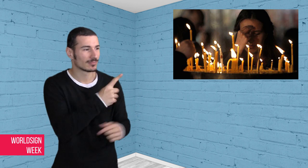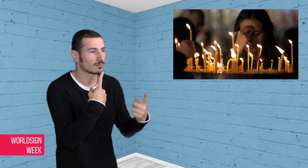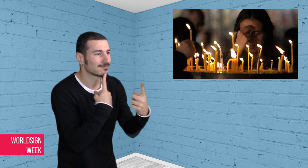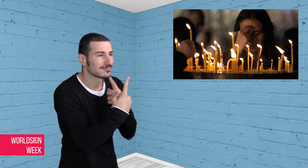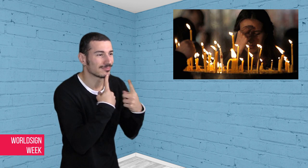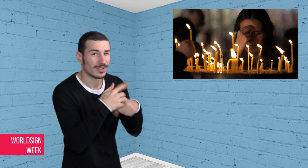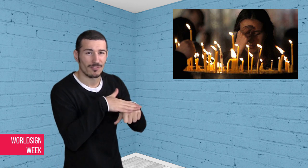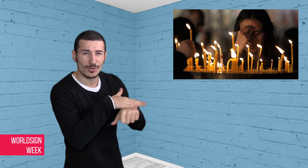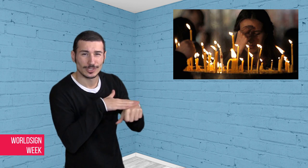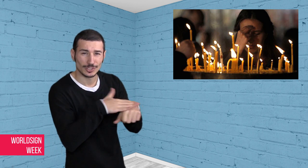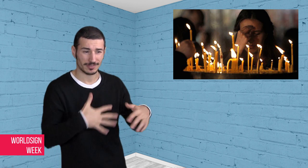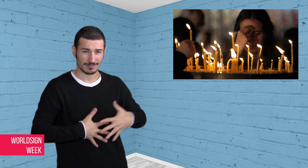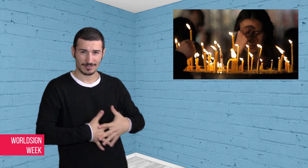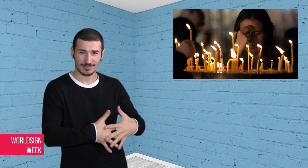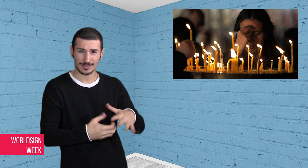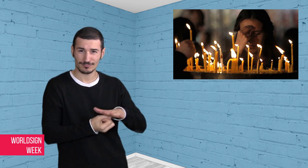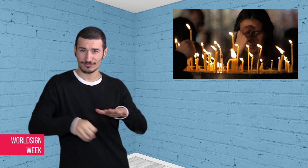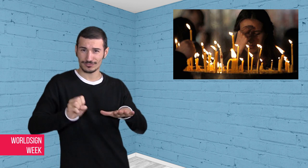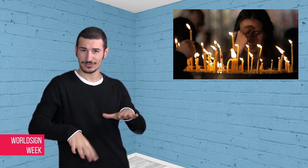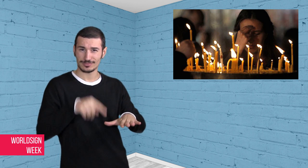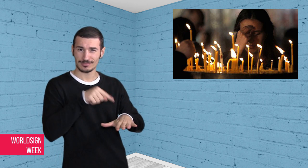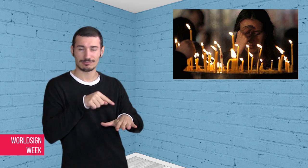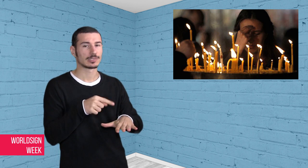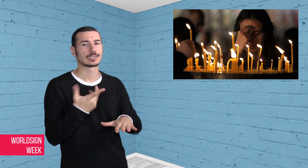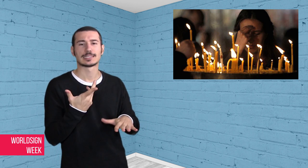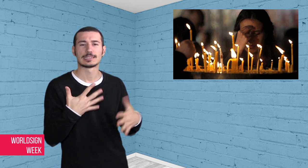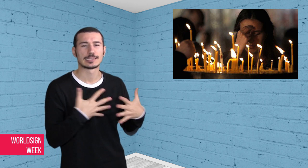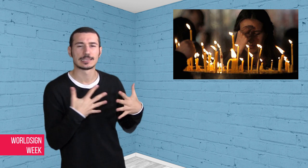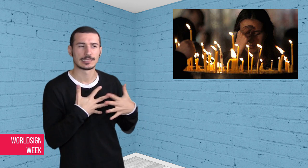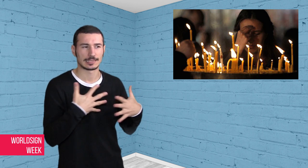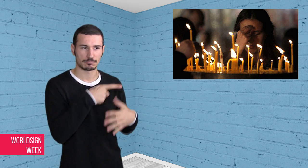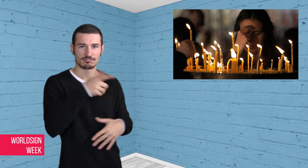they knew they would be expelled for good.